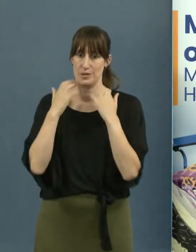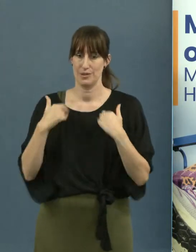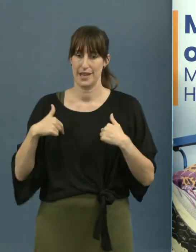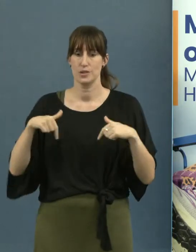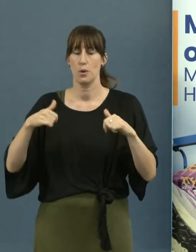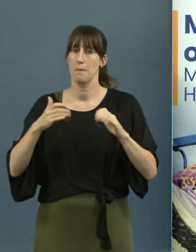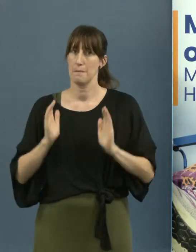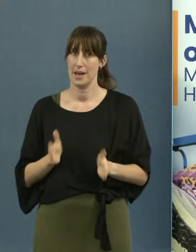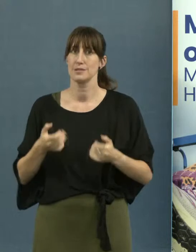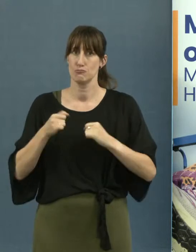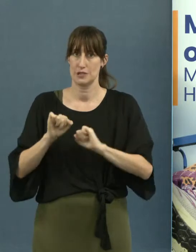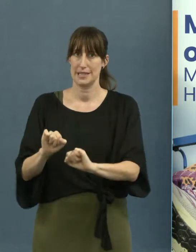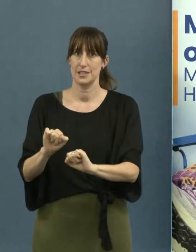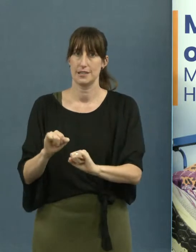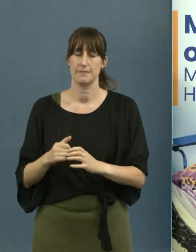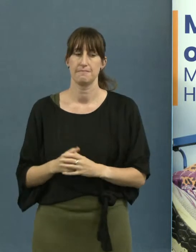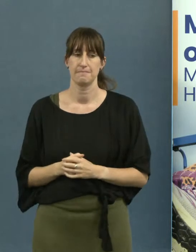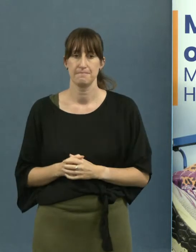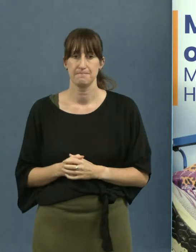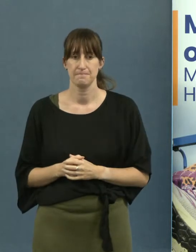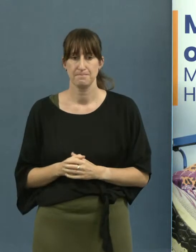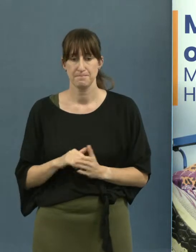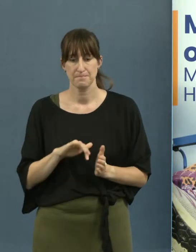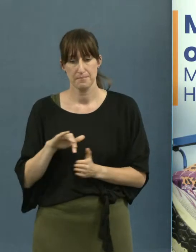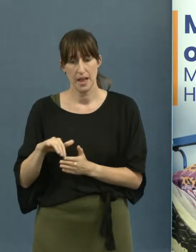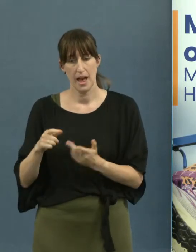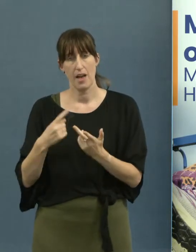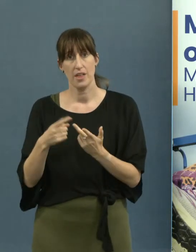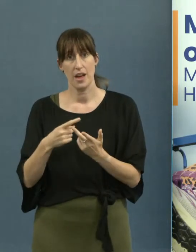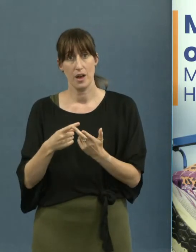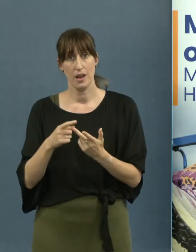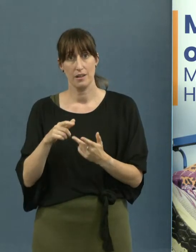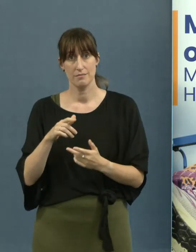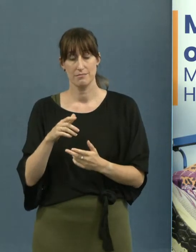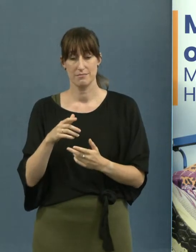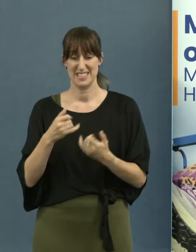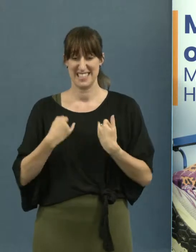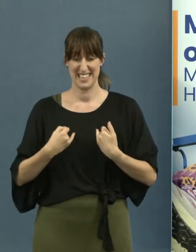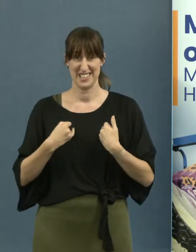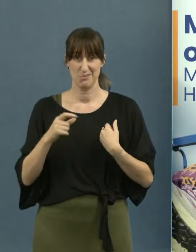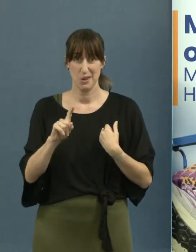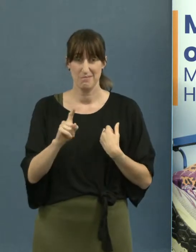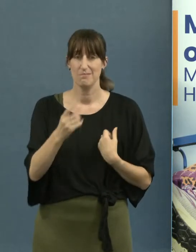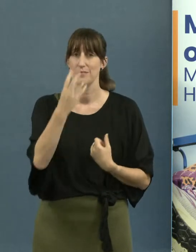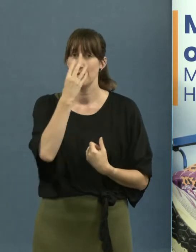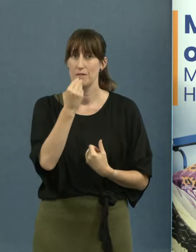protected as we can be for tha. The other area of course is fl,